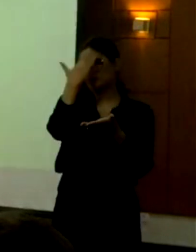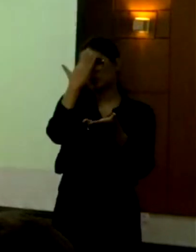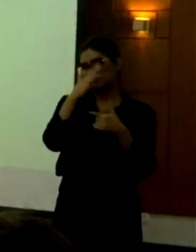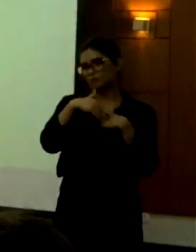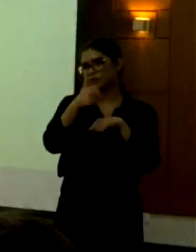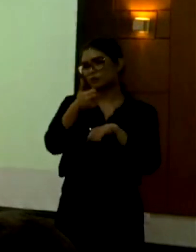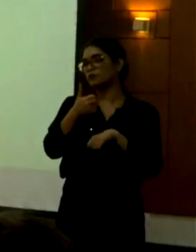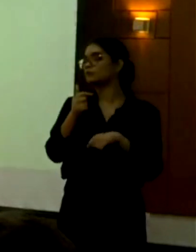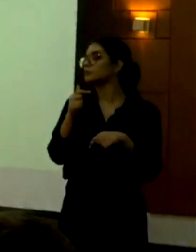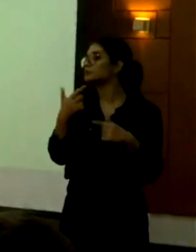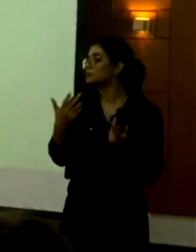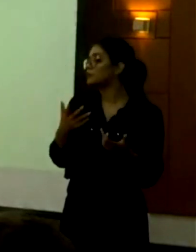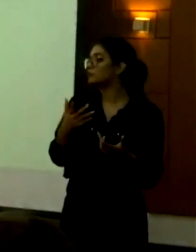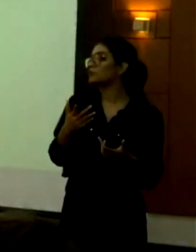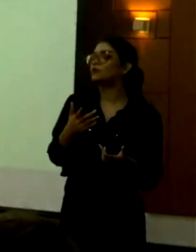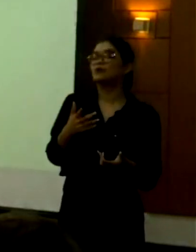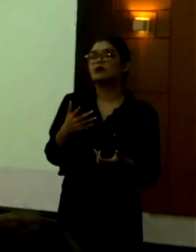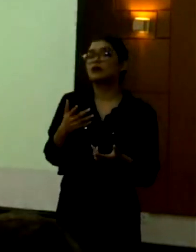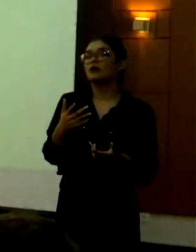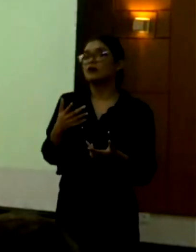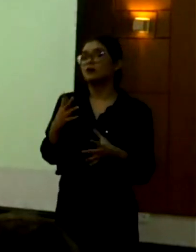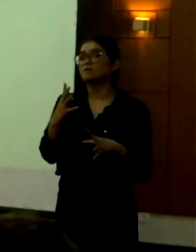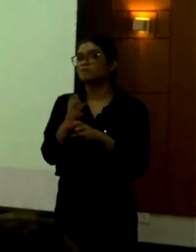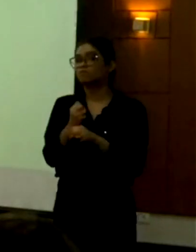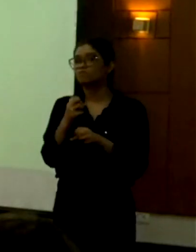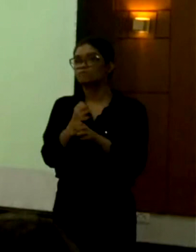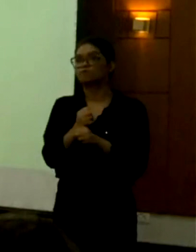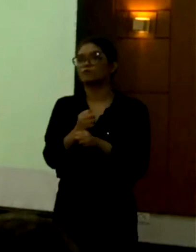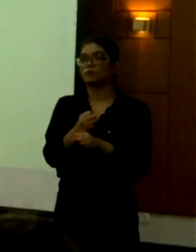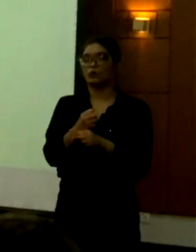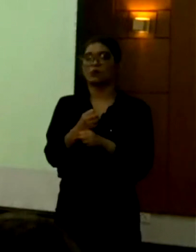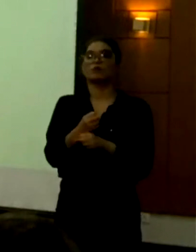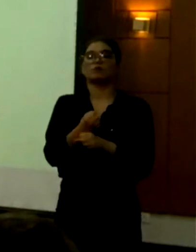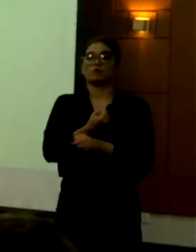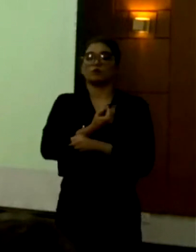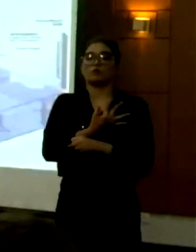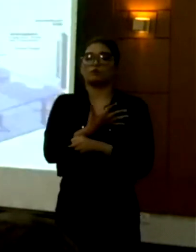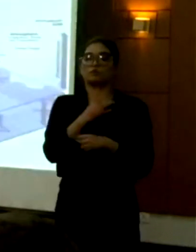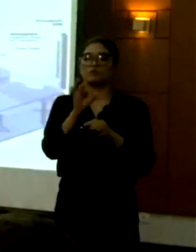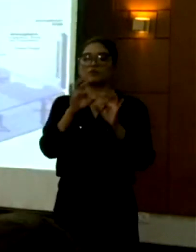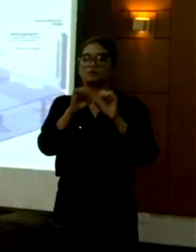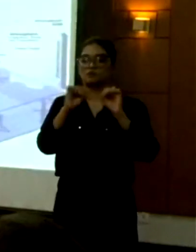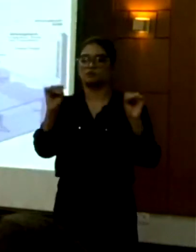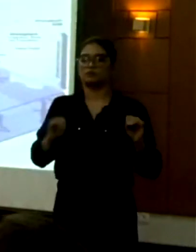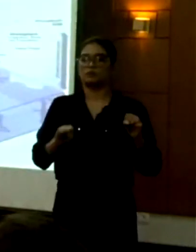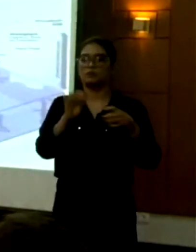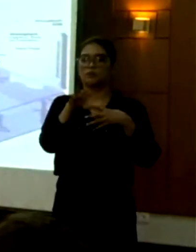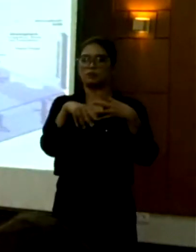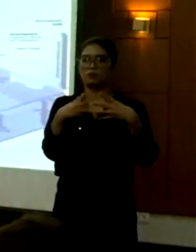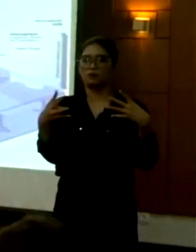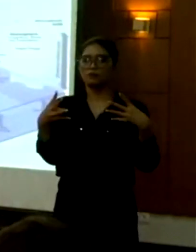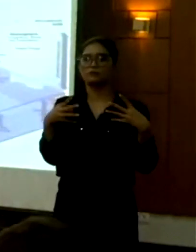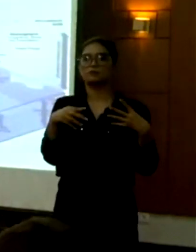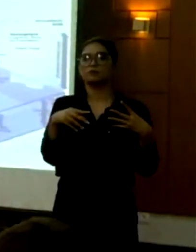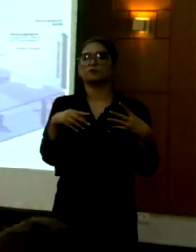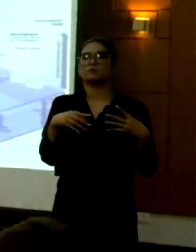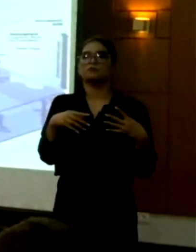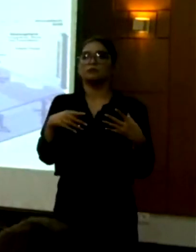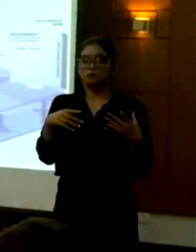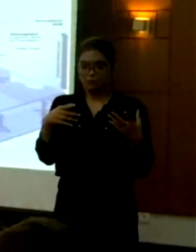the solution of these equations numerically in a large system requires a computational stop